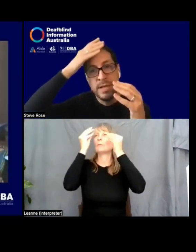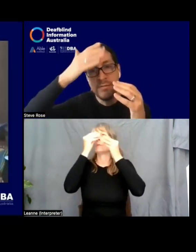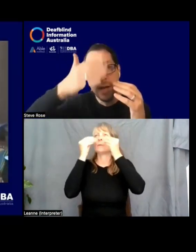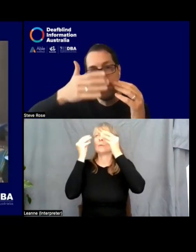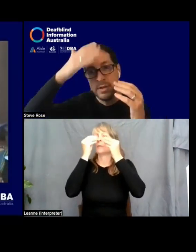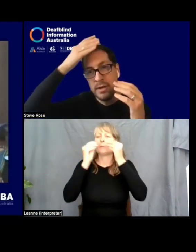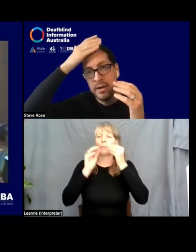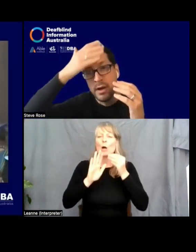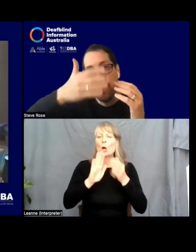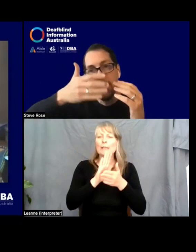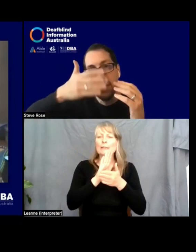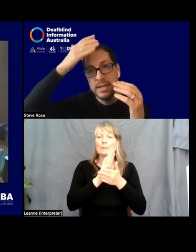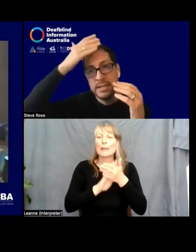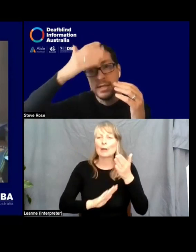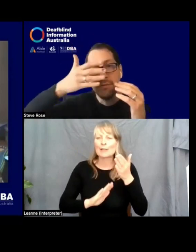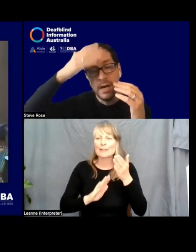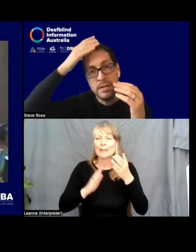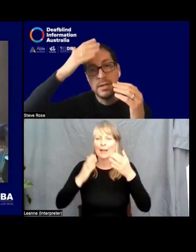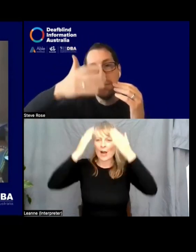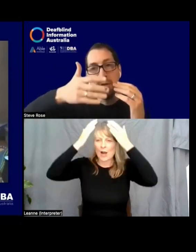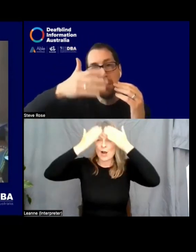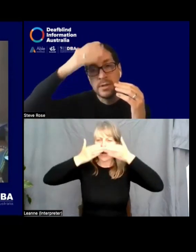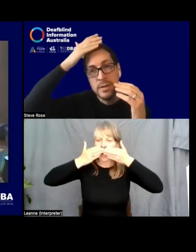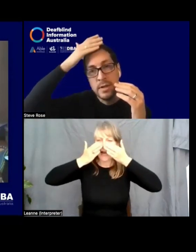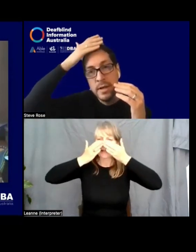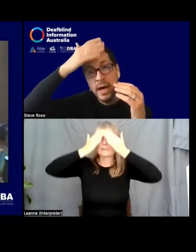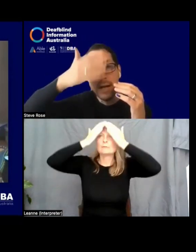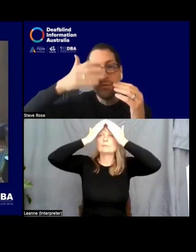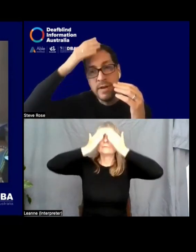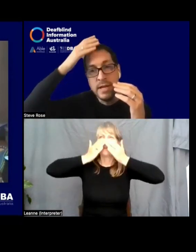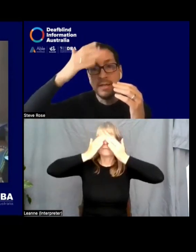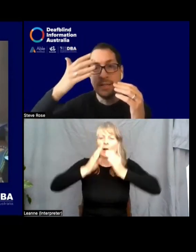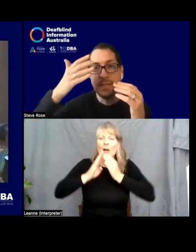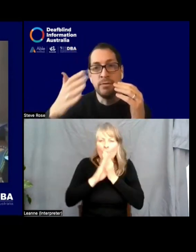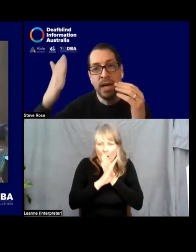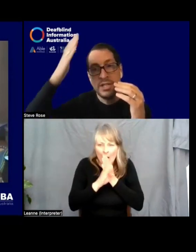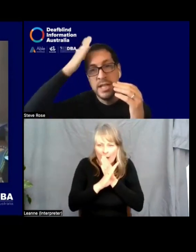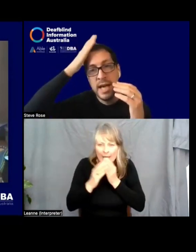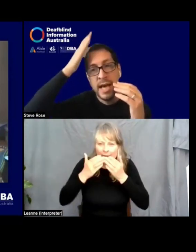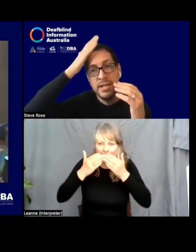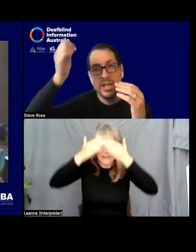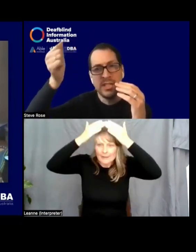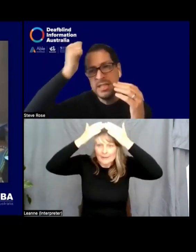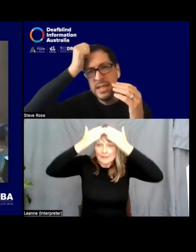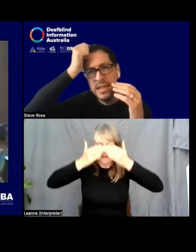been around hiding herself under the book and revealing herself, so actually that hand gesture, it's the